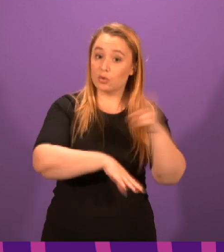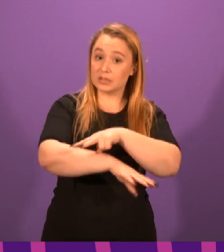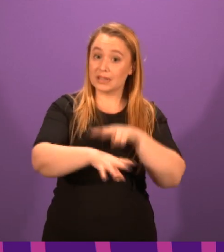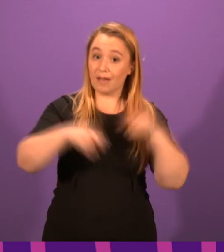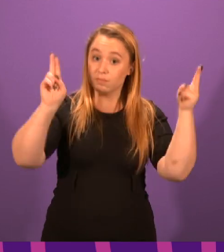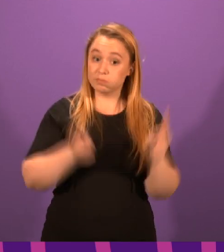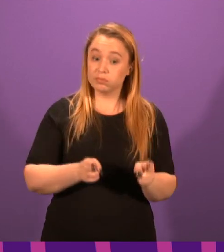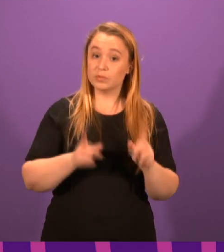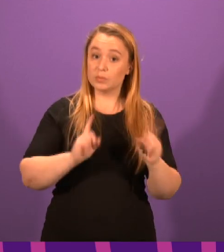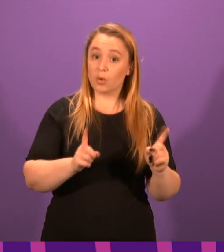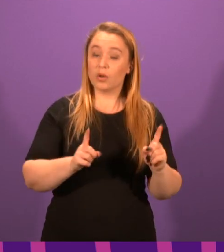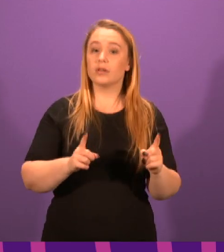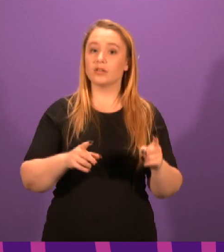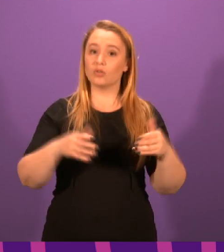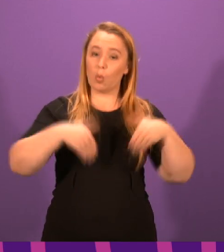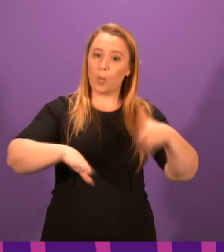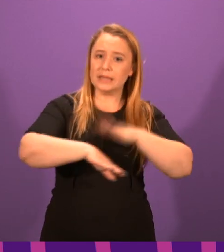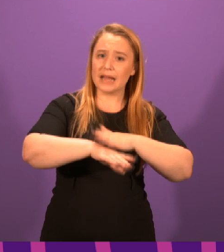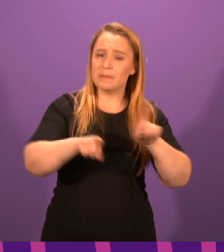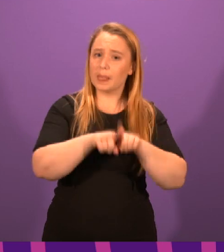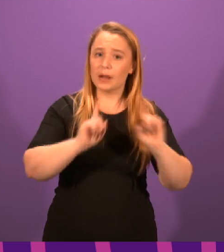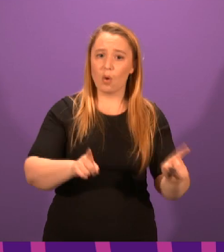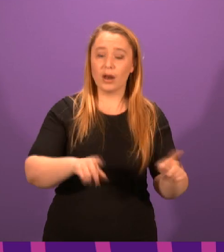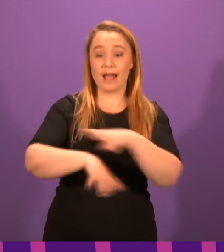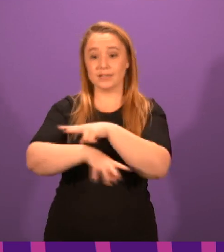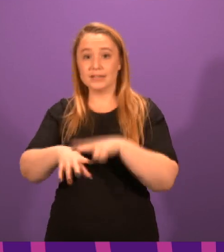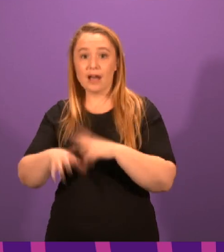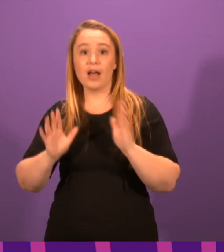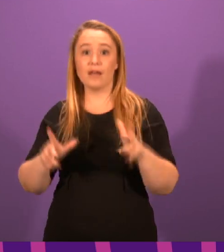as NHS staff get Covid and have to self-isolate or opt for early retirement?